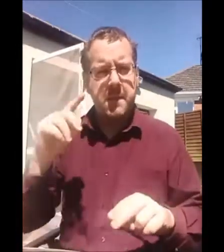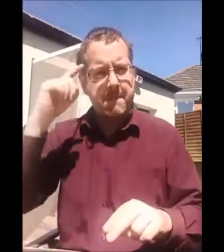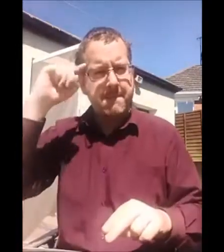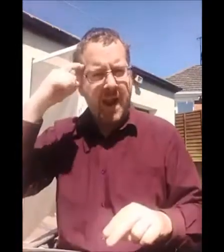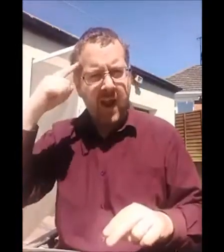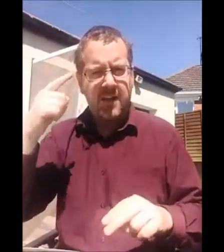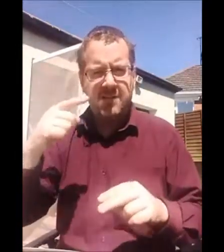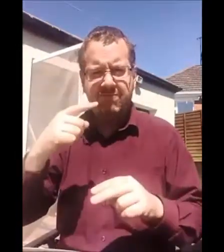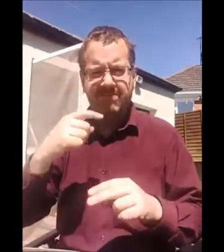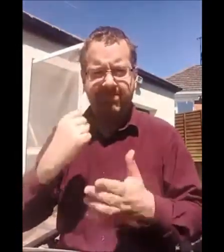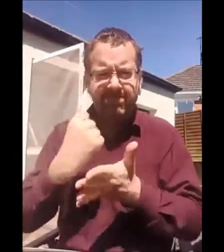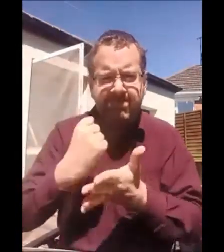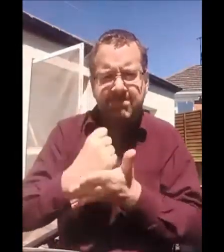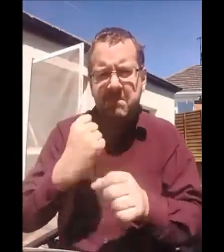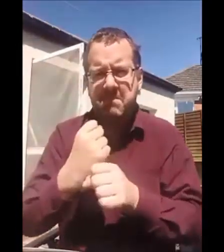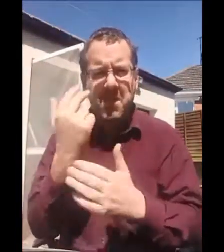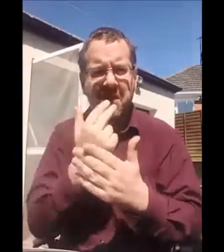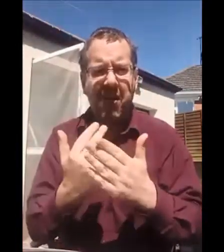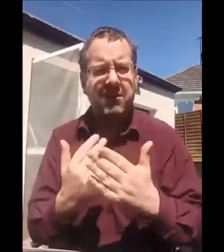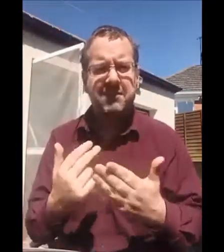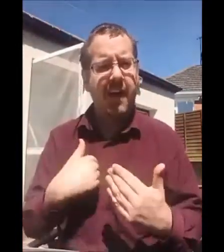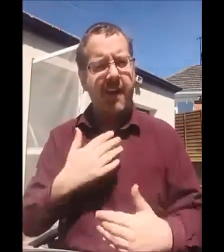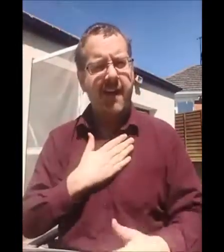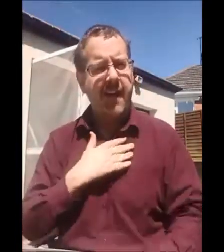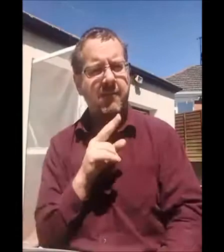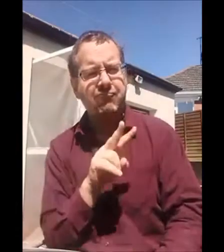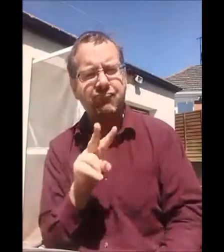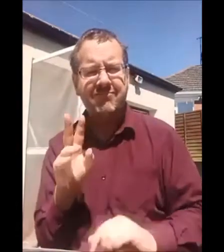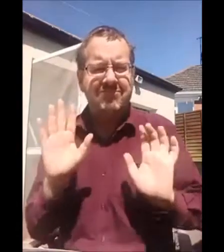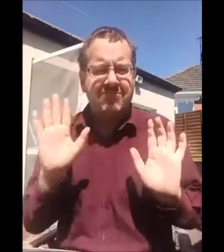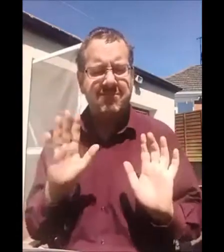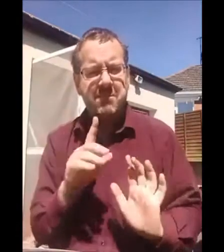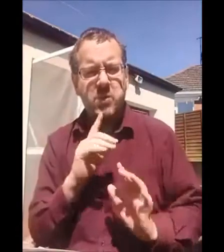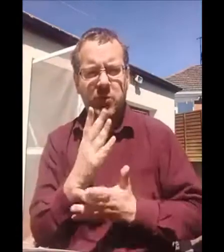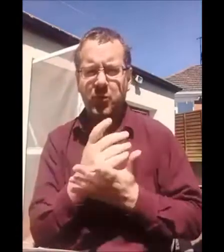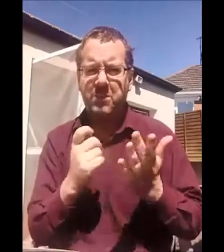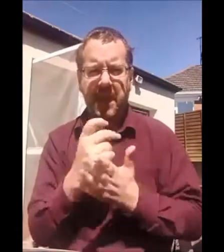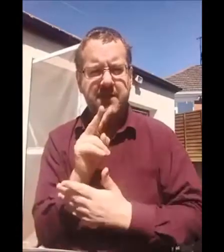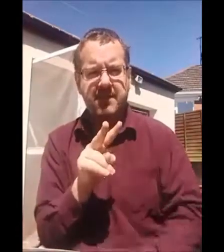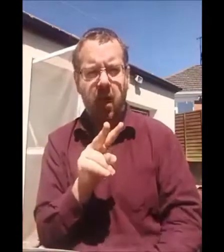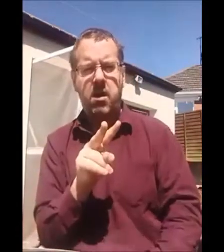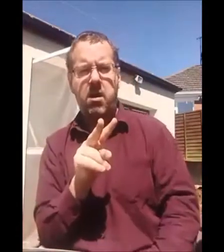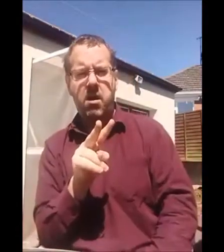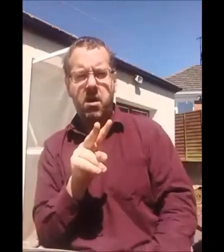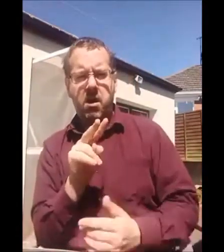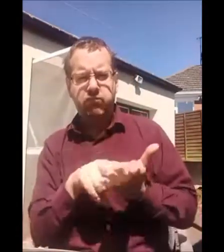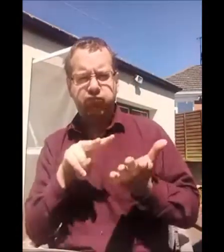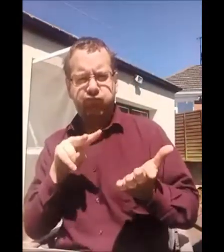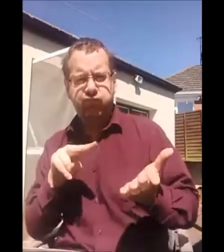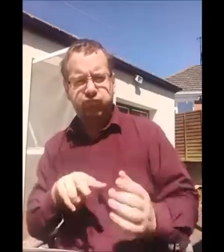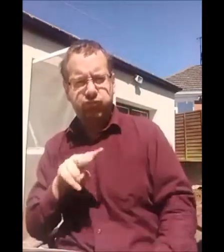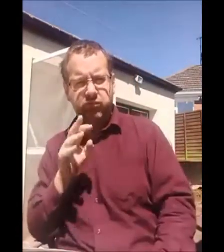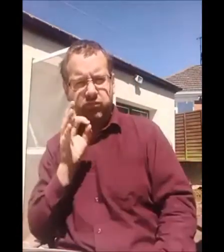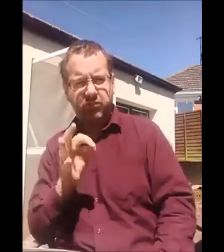Now I'm not mad on art - I wouldn't be a student of art or anything like that, but I do like looking at art, and every so often I see something that really takes my breath away,